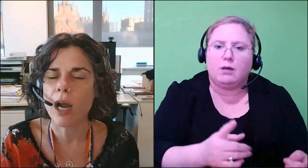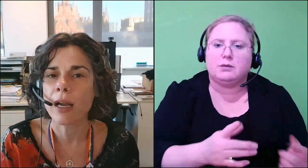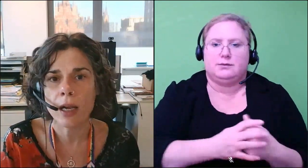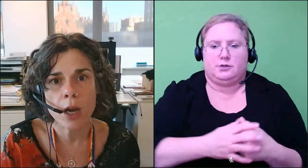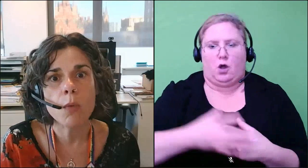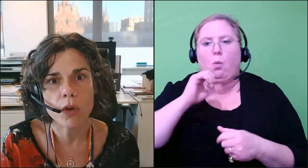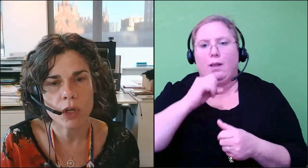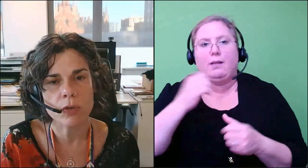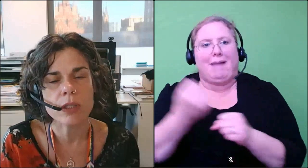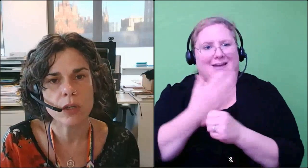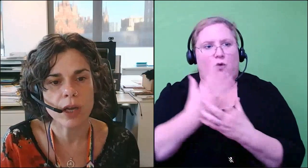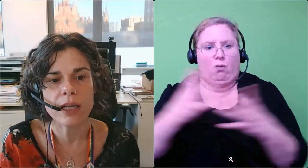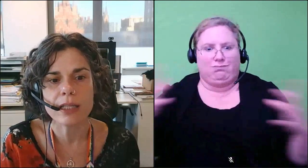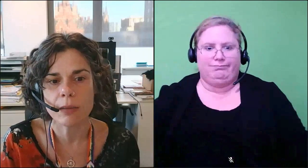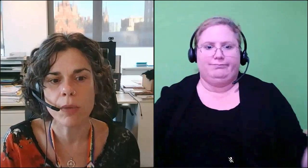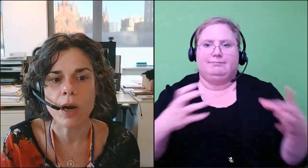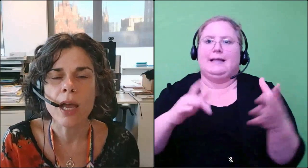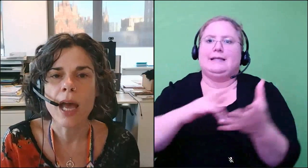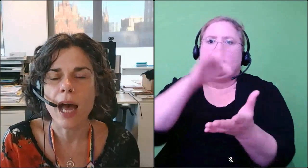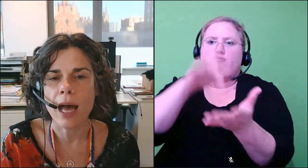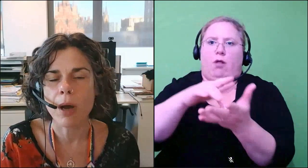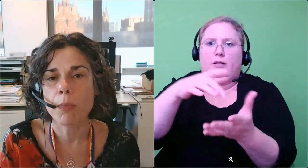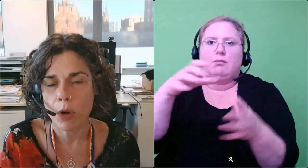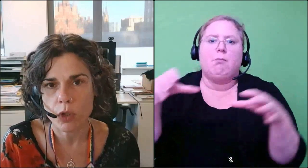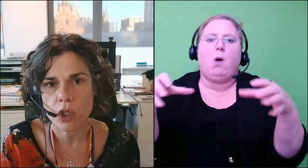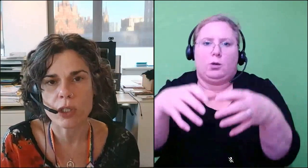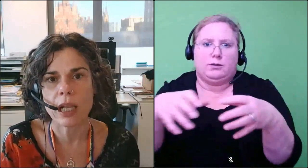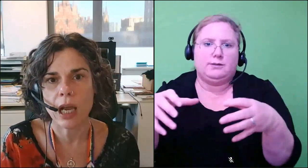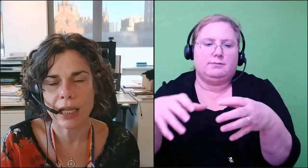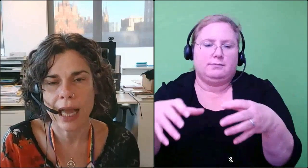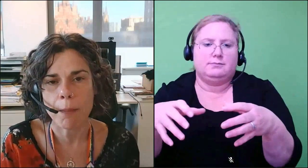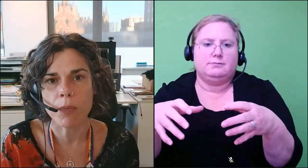and I know other unions are looking at similar approaches like that.